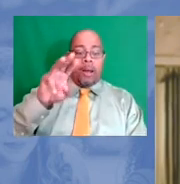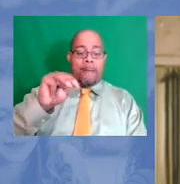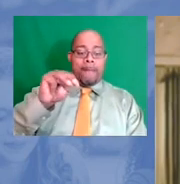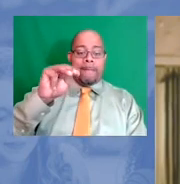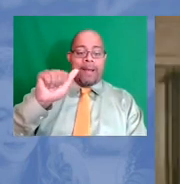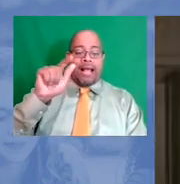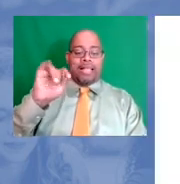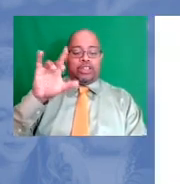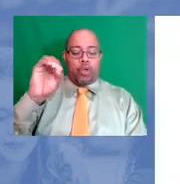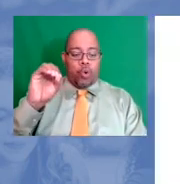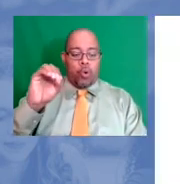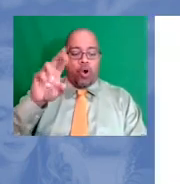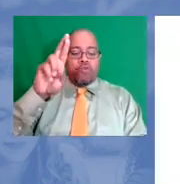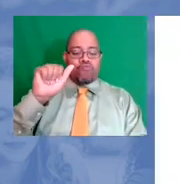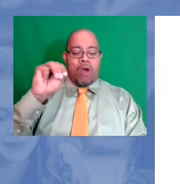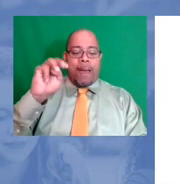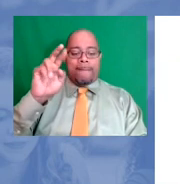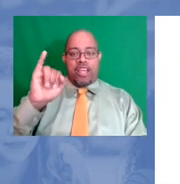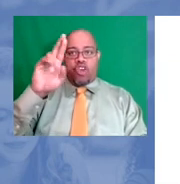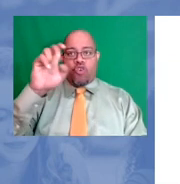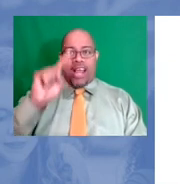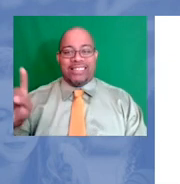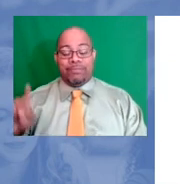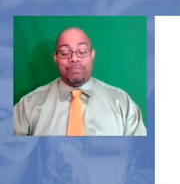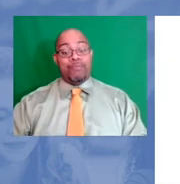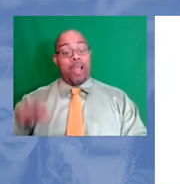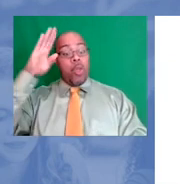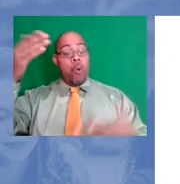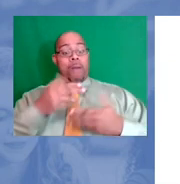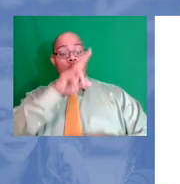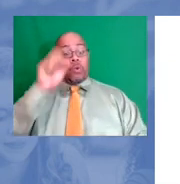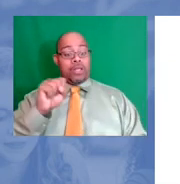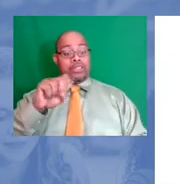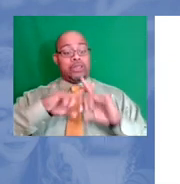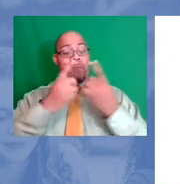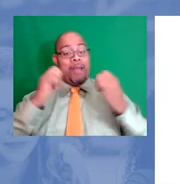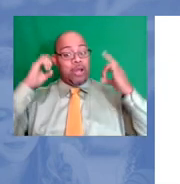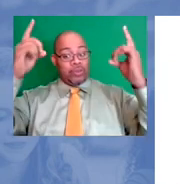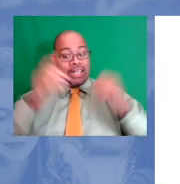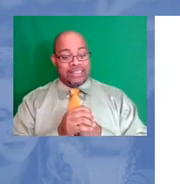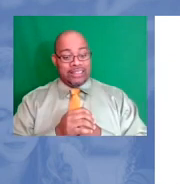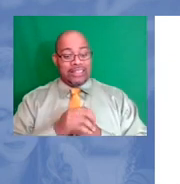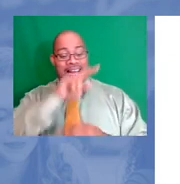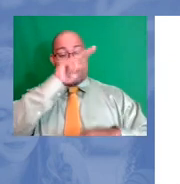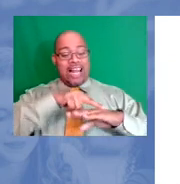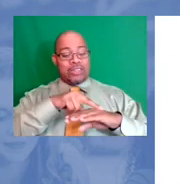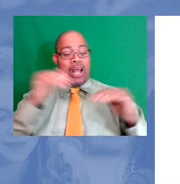HELLO. AND WELCOME TO UNITED STATES DEPARTMENT OF EDUCATION'S NATIONAL EQUITY AND EDUCATION SUMMIT.